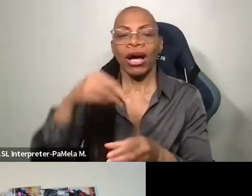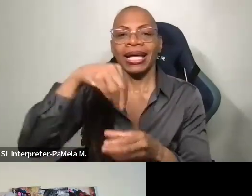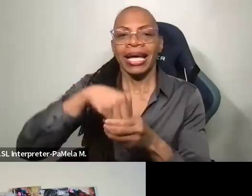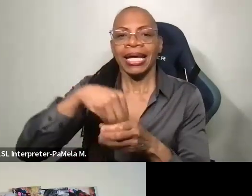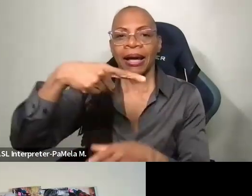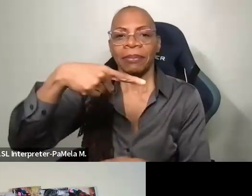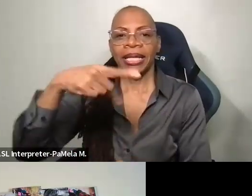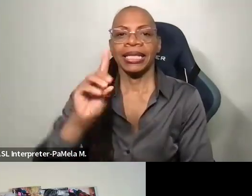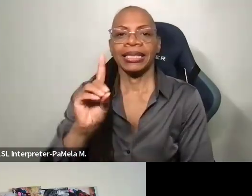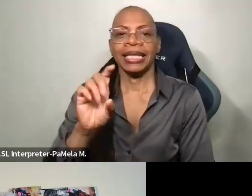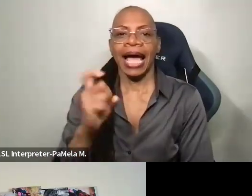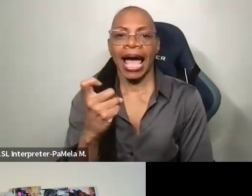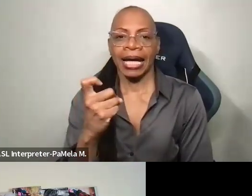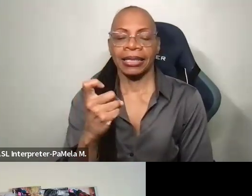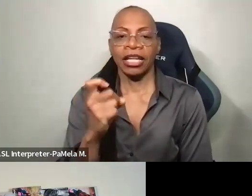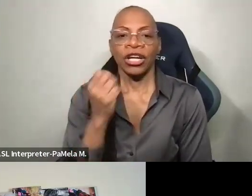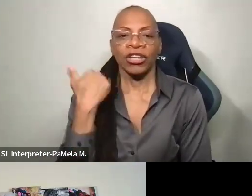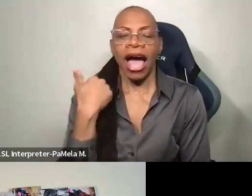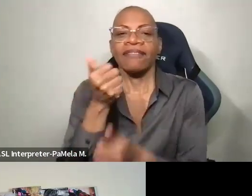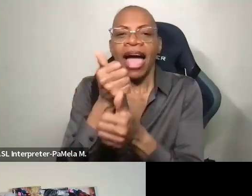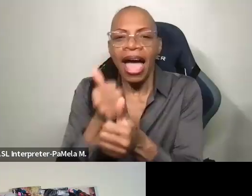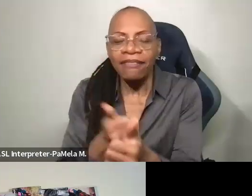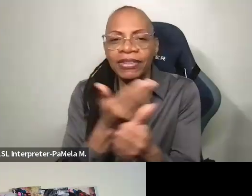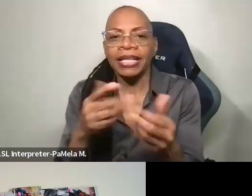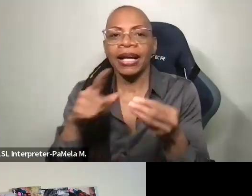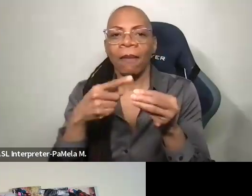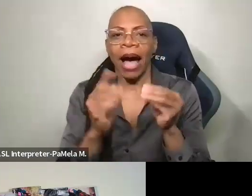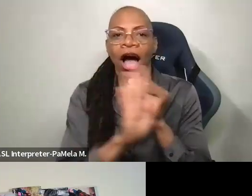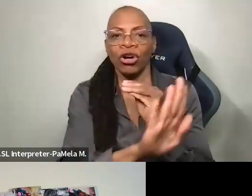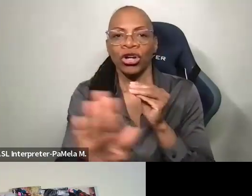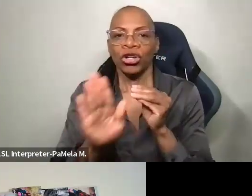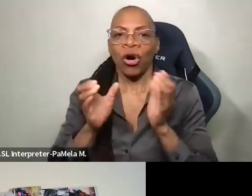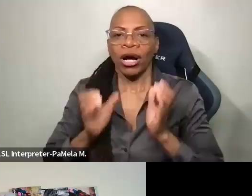So you'll have everything else about your PATH clients will be recorded in HMIS.